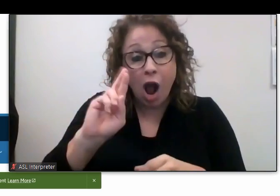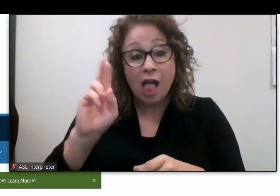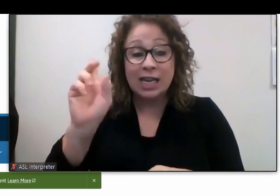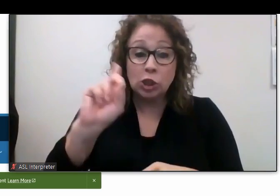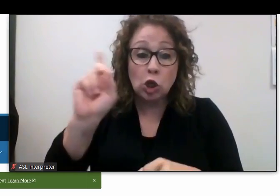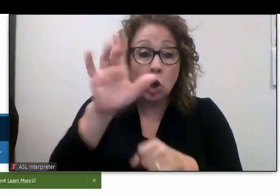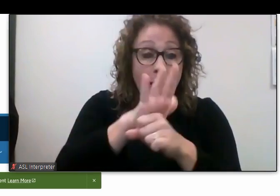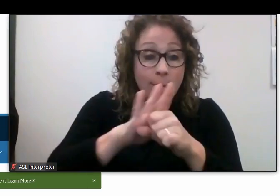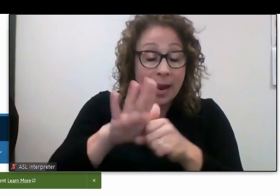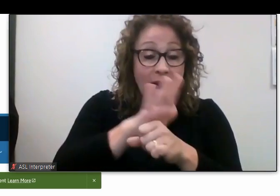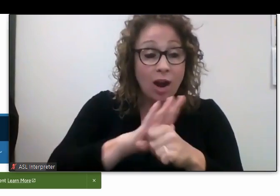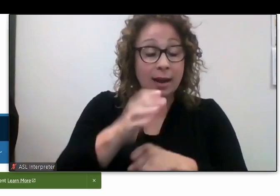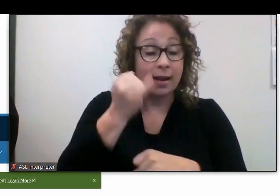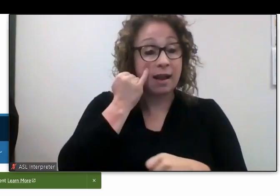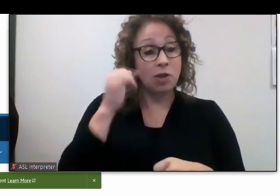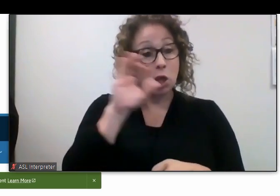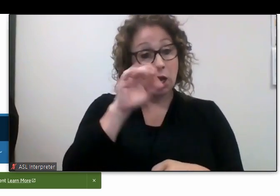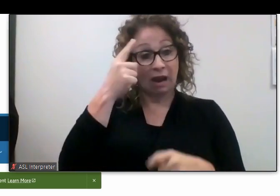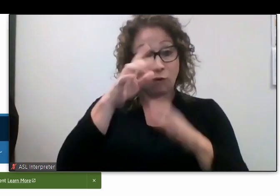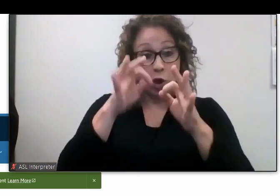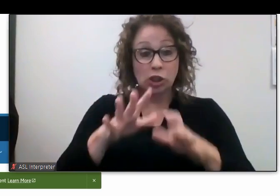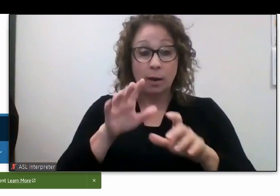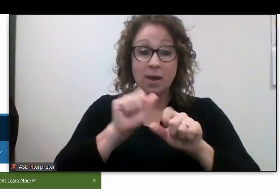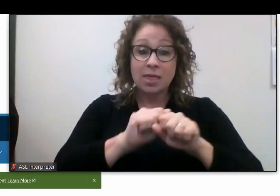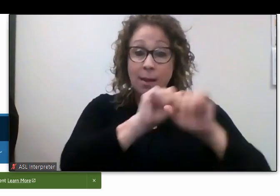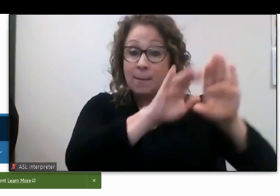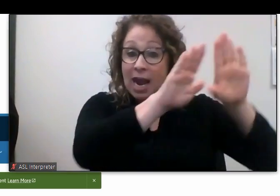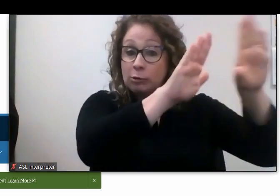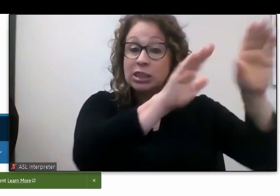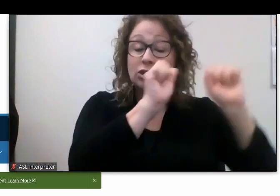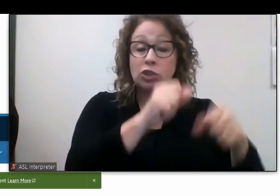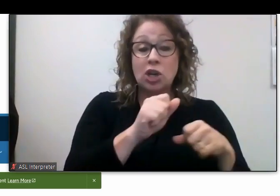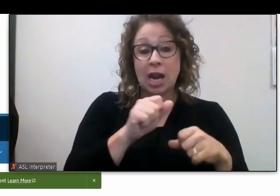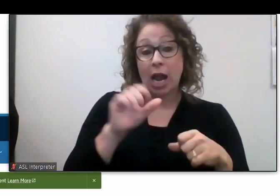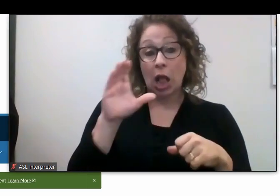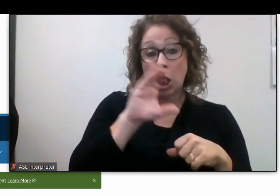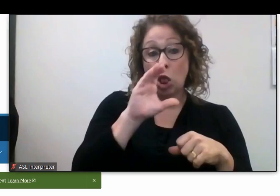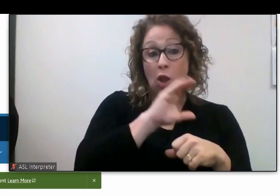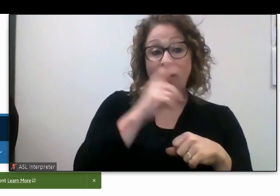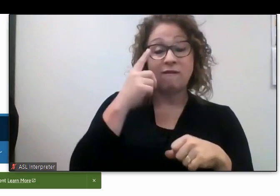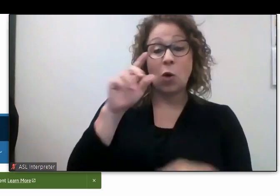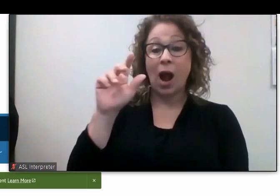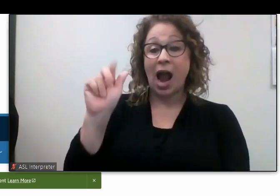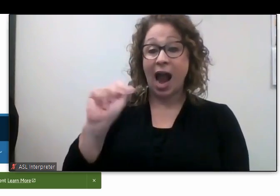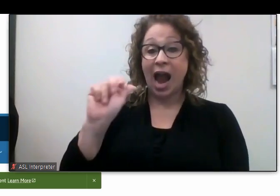If you're looking for an interpreter in the mountain area you can go to the Asheville list.